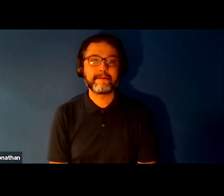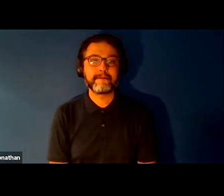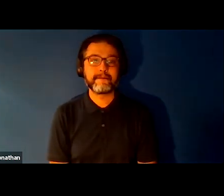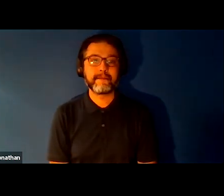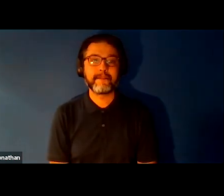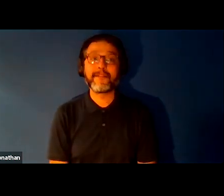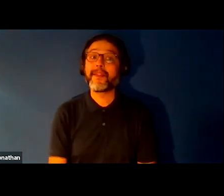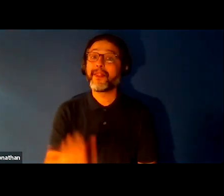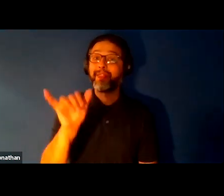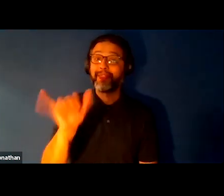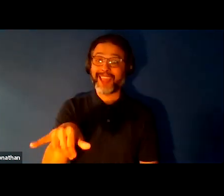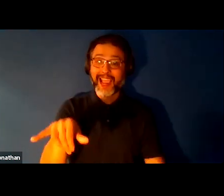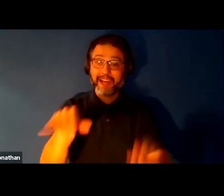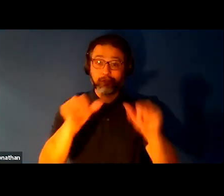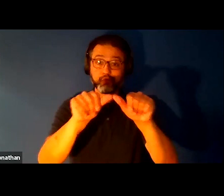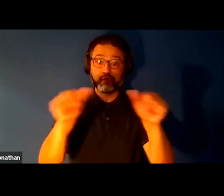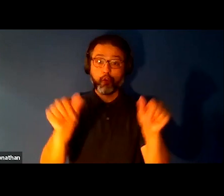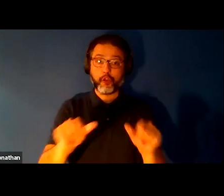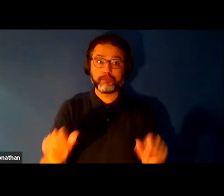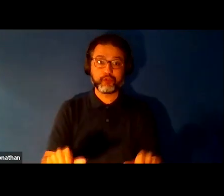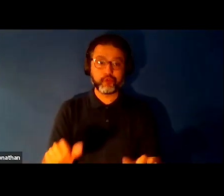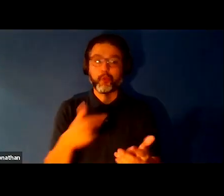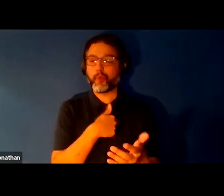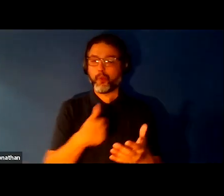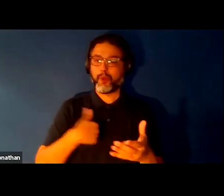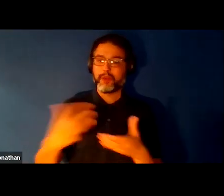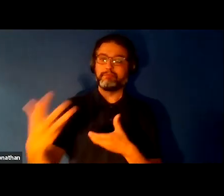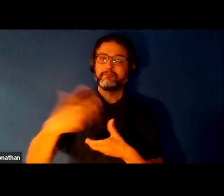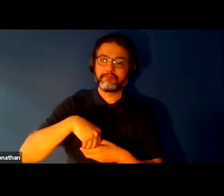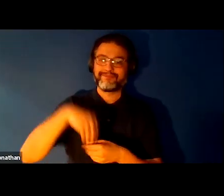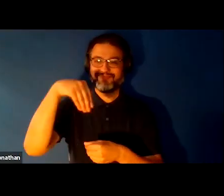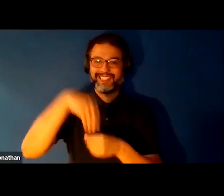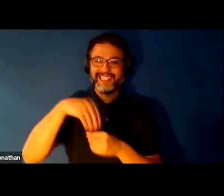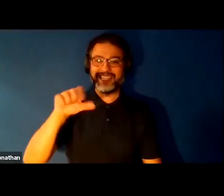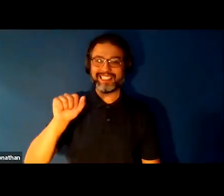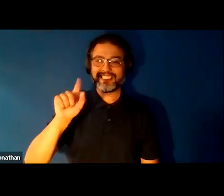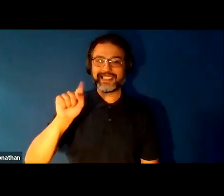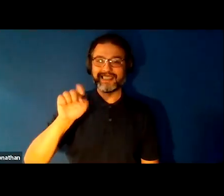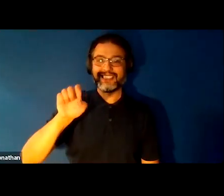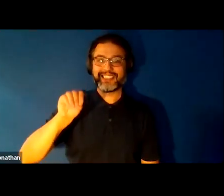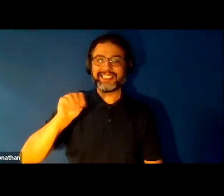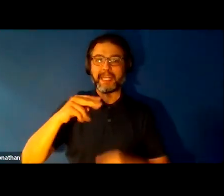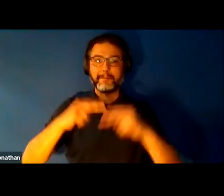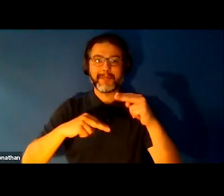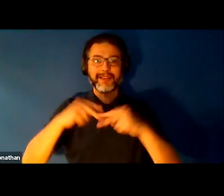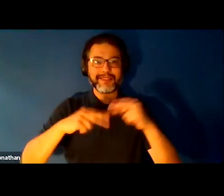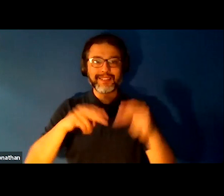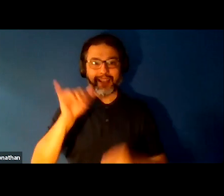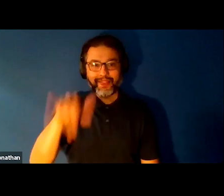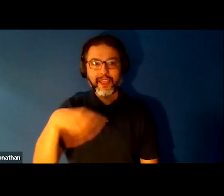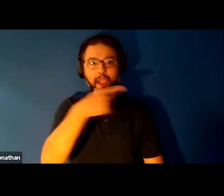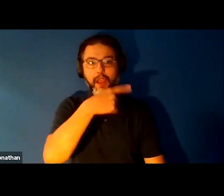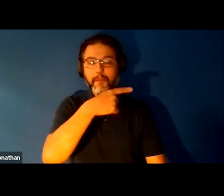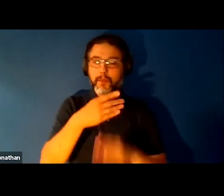That sculpture became embedded in the STEM building, in this woven tapestry of wood that